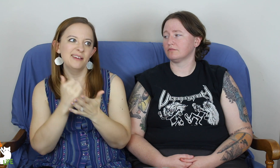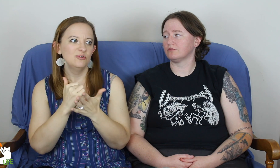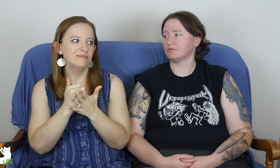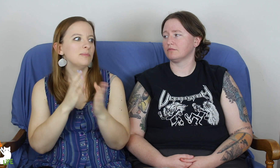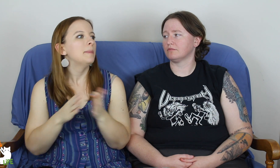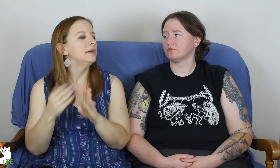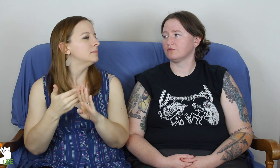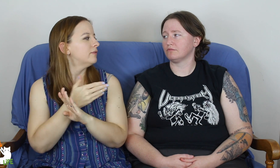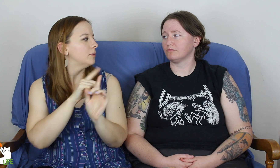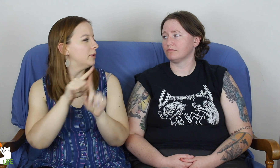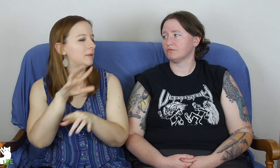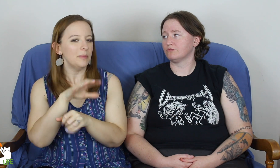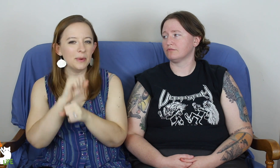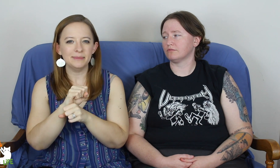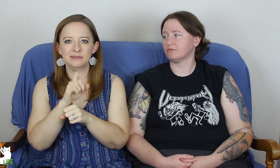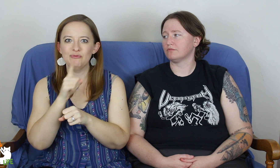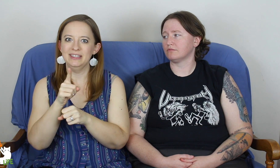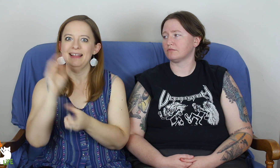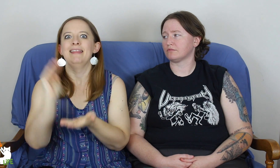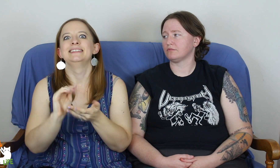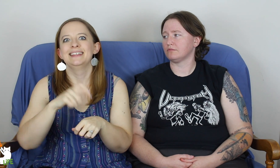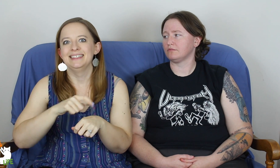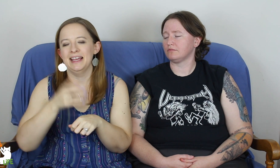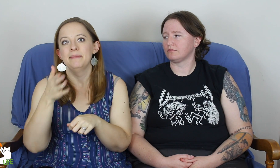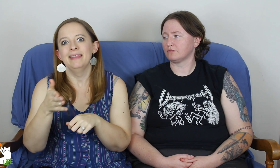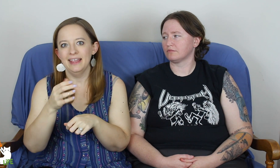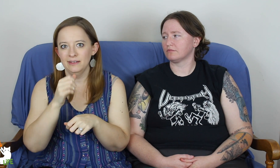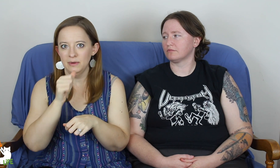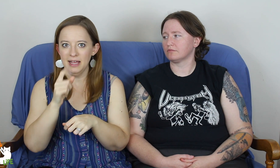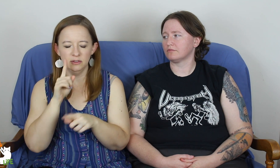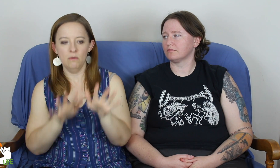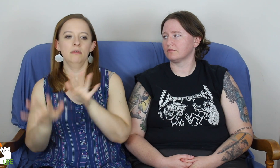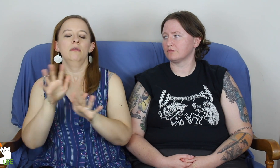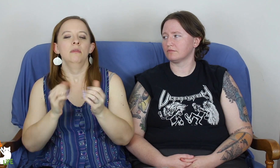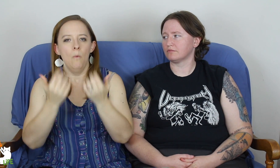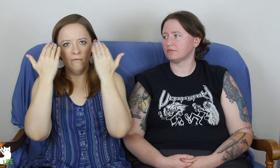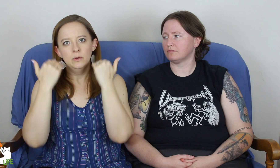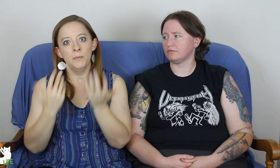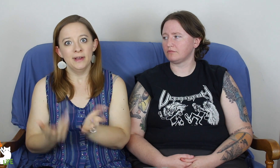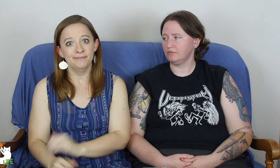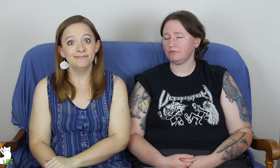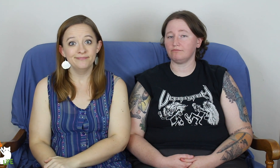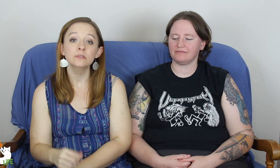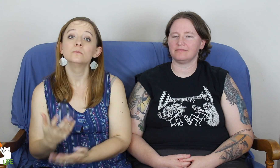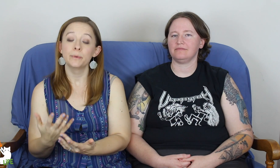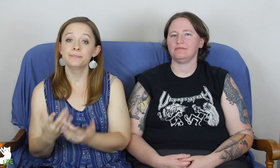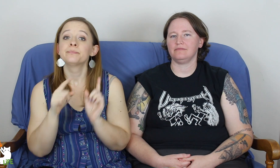and it was helpful to prepare beforehand so there was less time at the appointment and we didn't feel so overwhelmed.